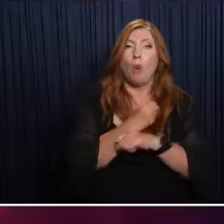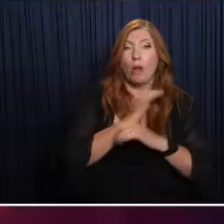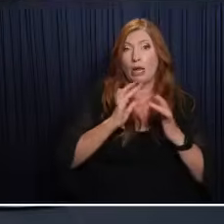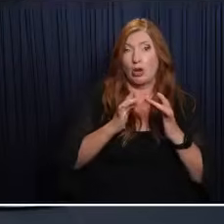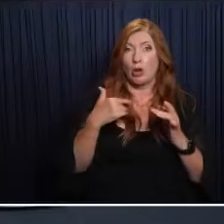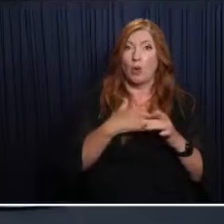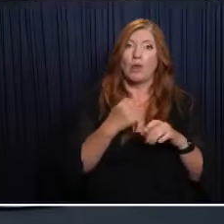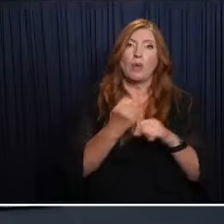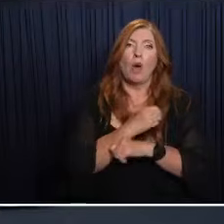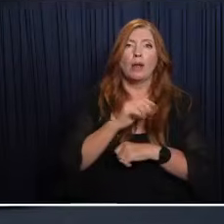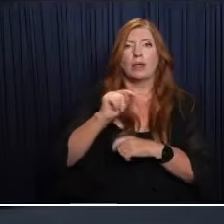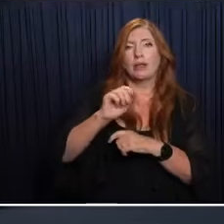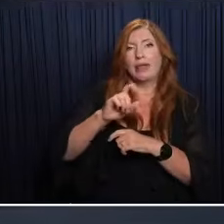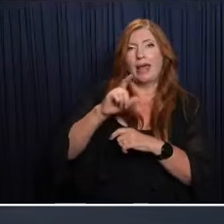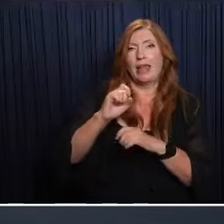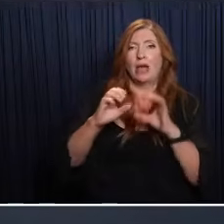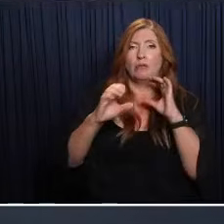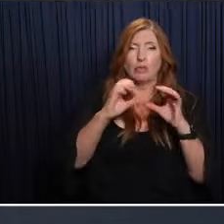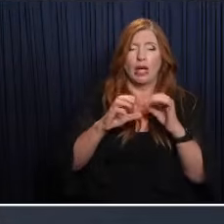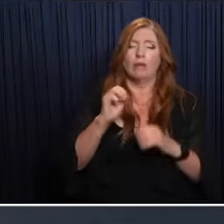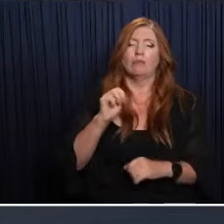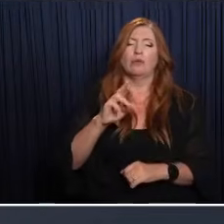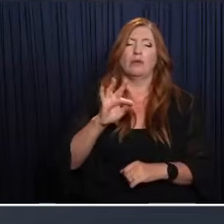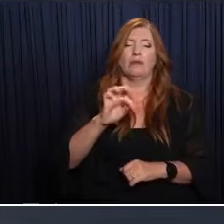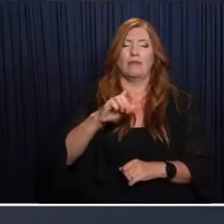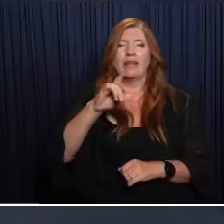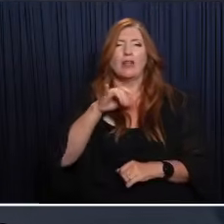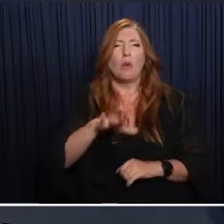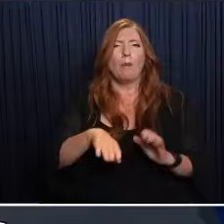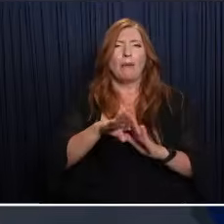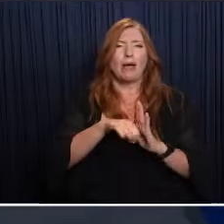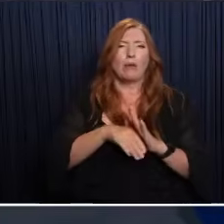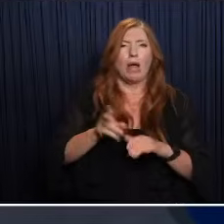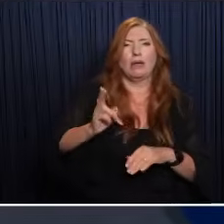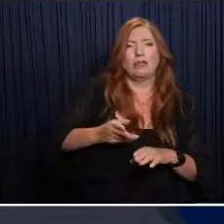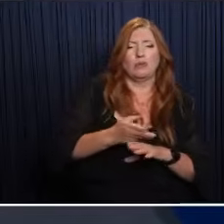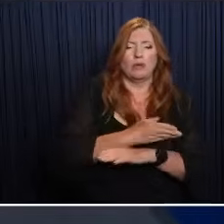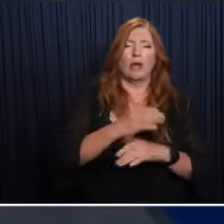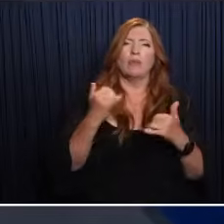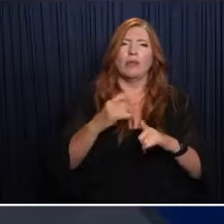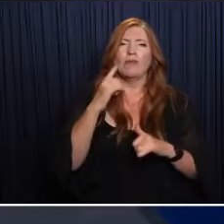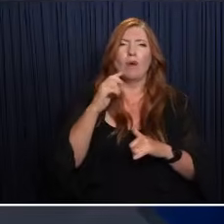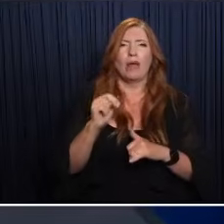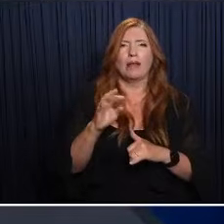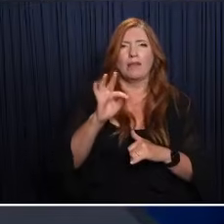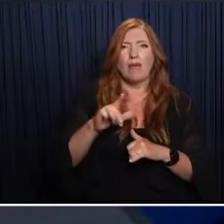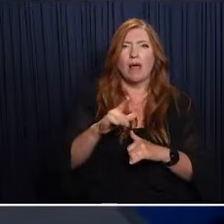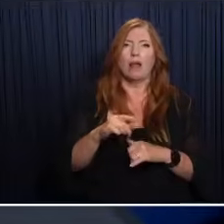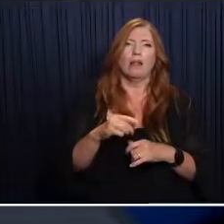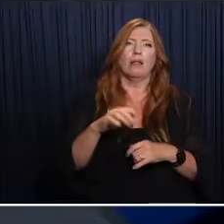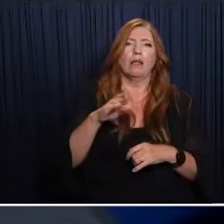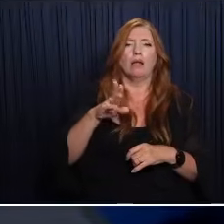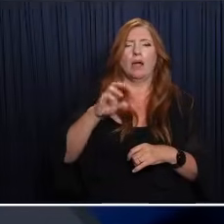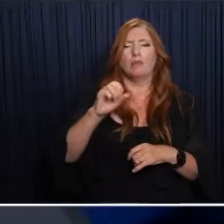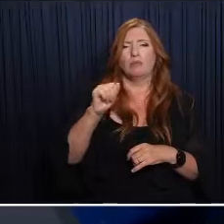WE HAVE TO WIN THIS RACE AS WE WON THE INTERNET AND TELECOMMUNICATIONS. MR. FEELY, YOUR BACKGROUND,